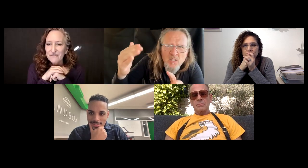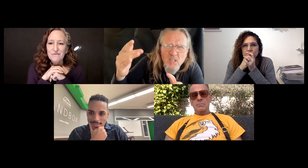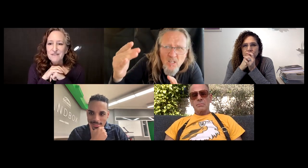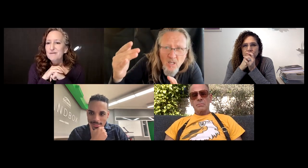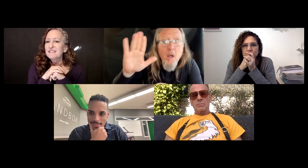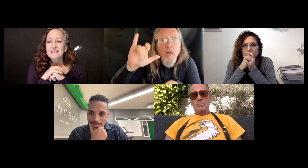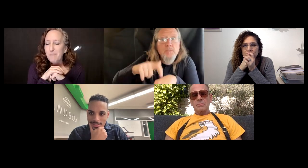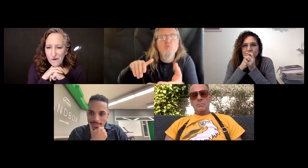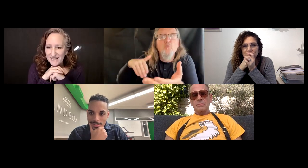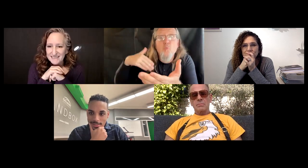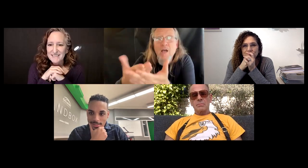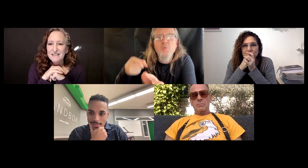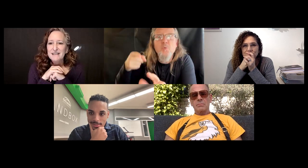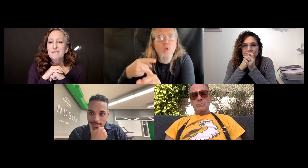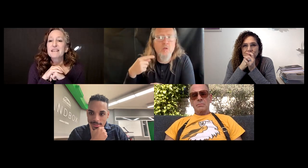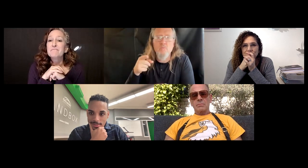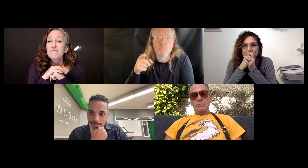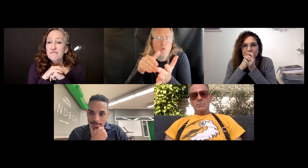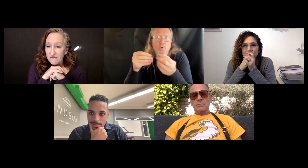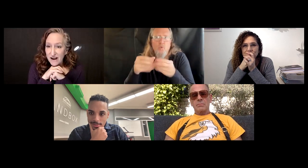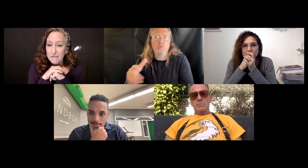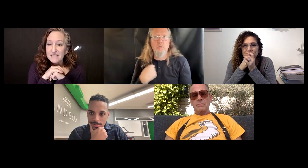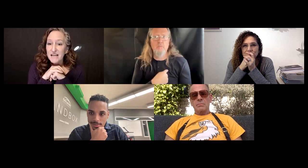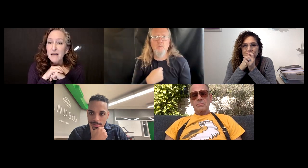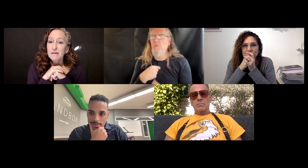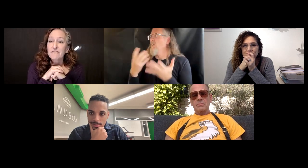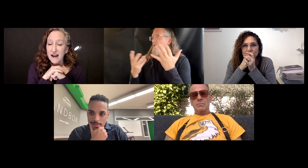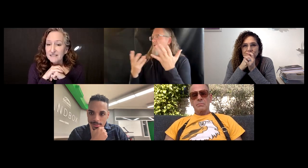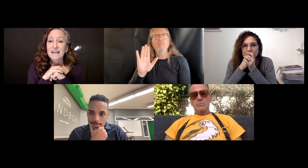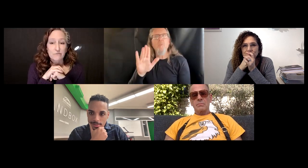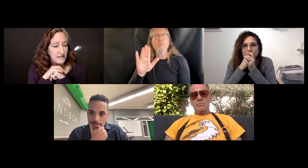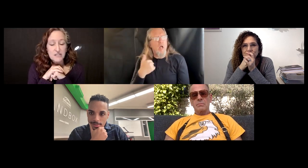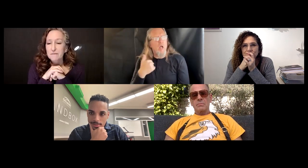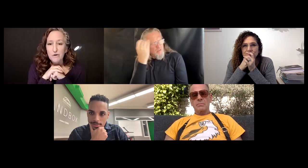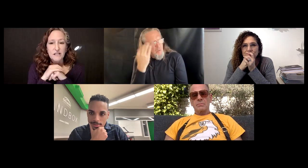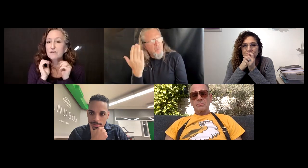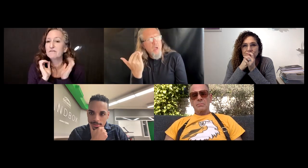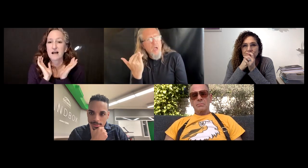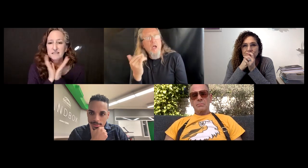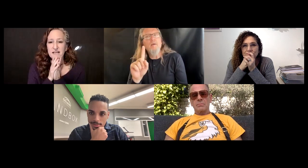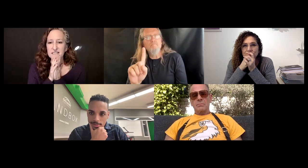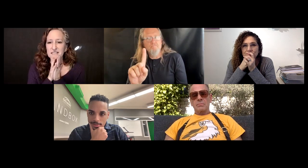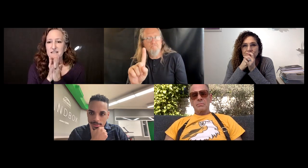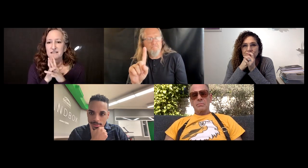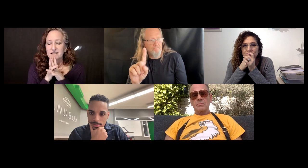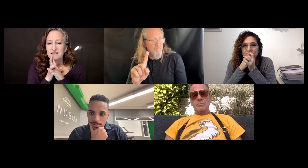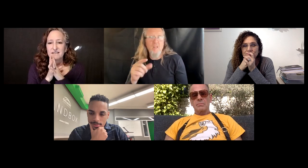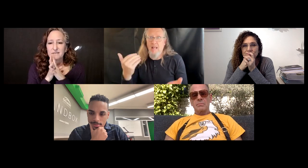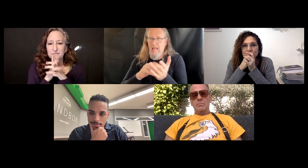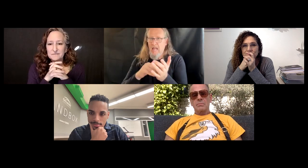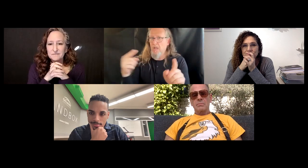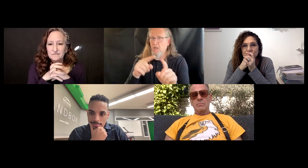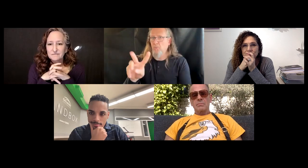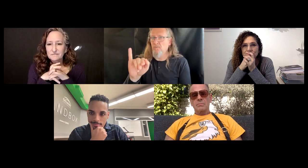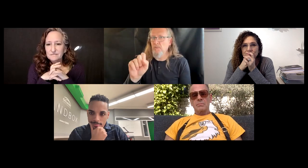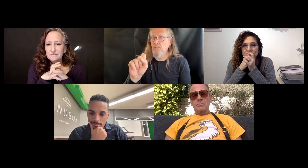What's the point? By the time you finally have reached the point you have lost us